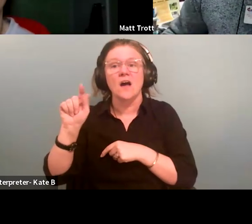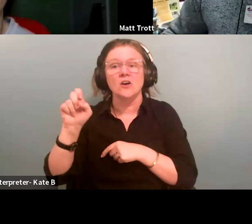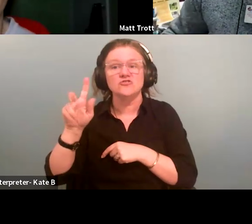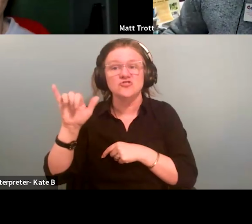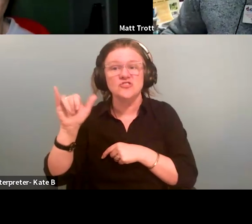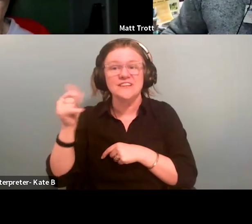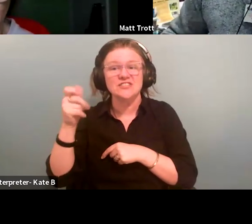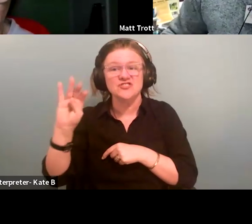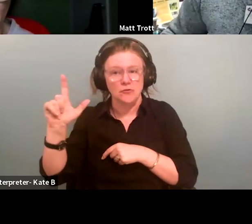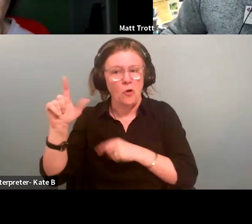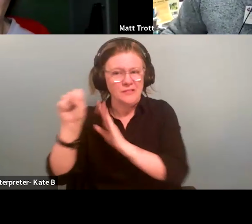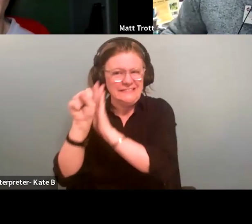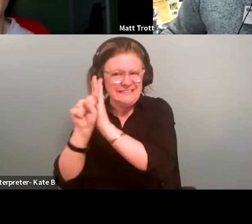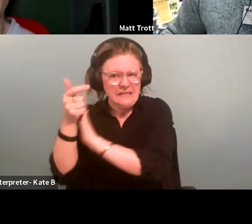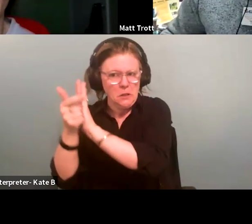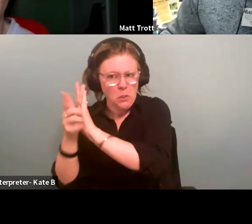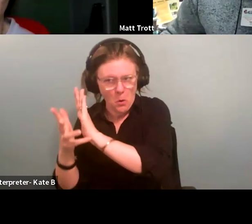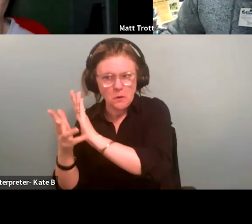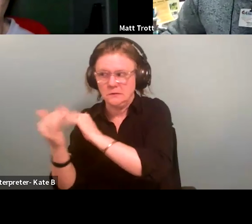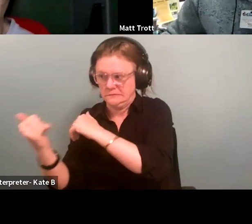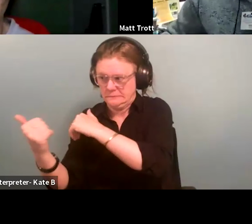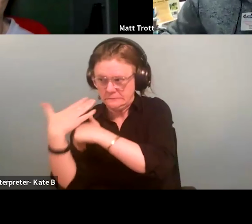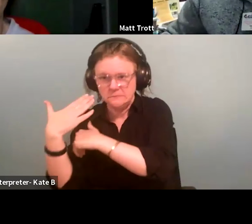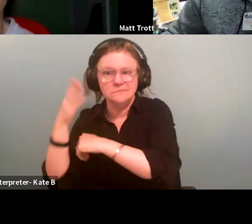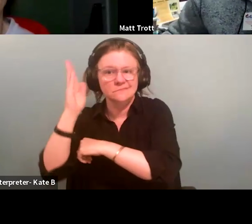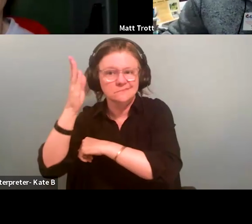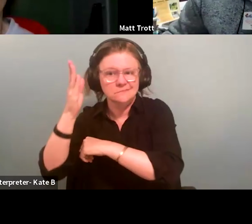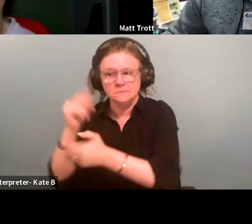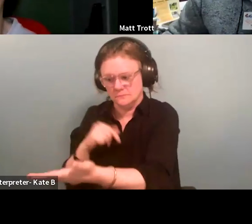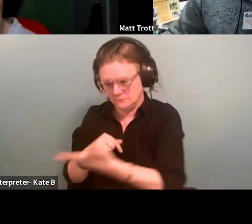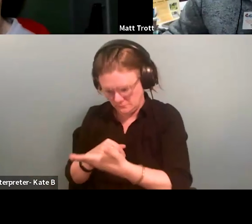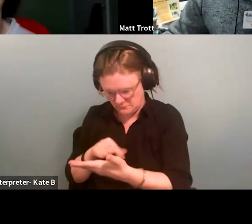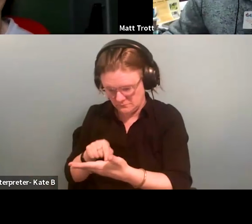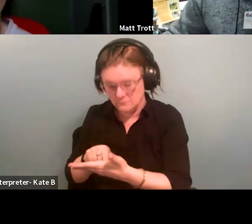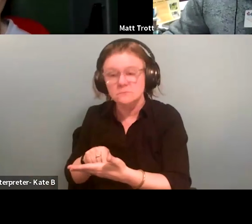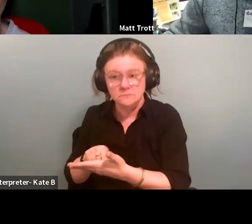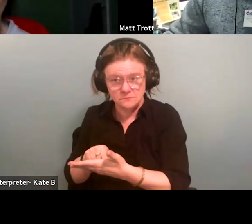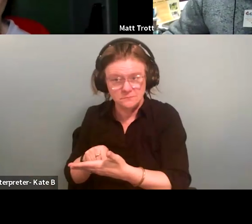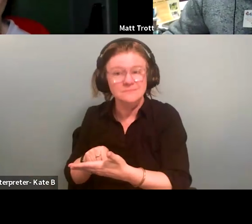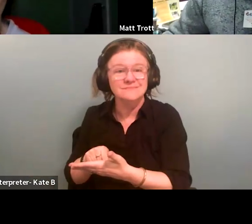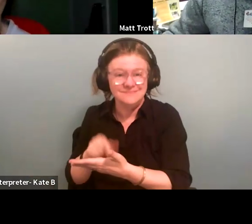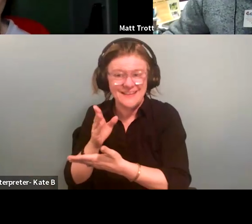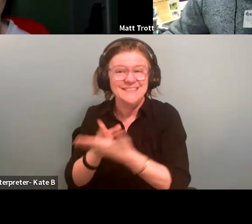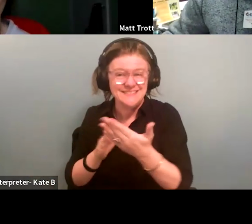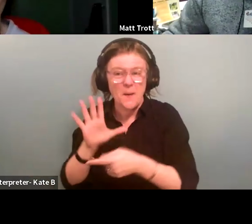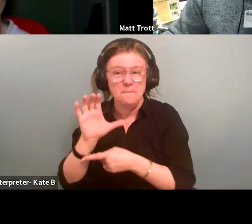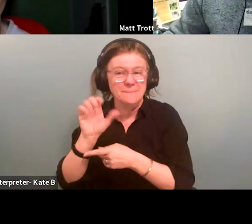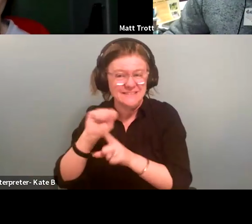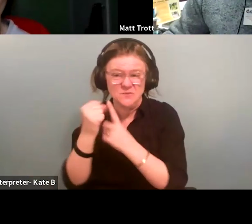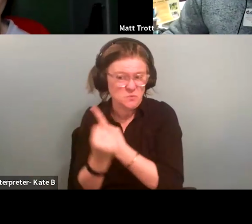and all sorts of things in addition to Frank and the Social Security, but realize there are cases where you